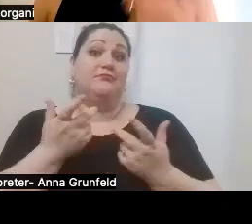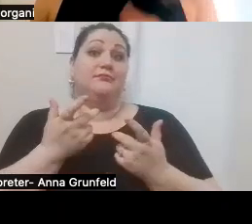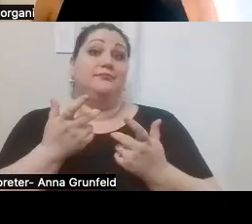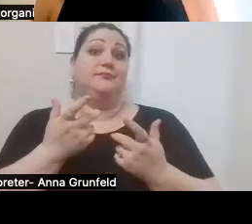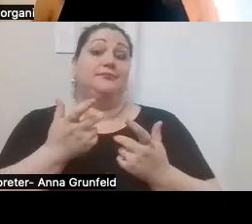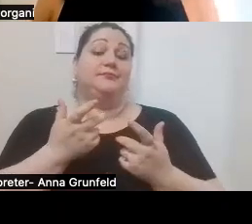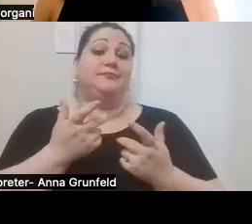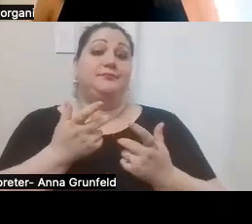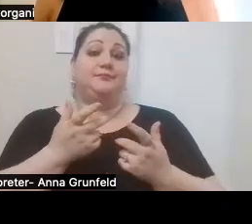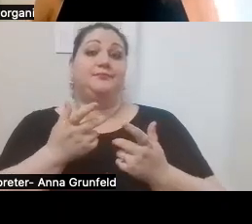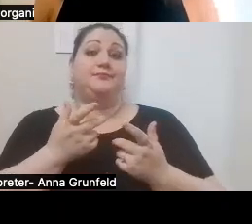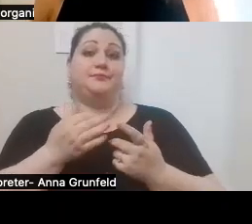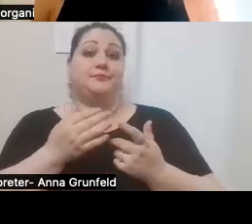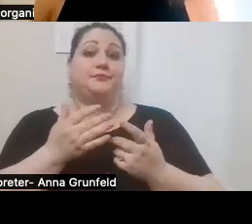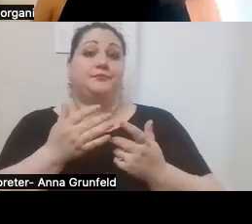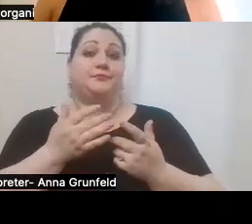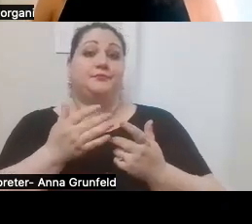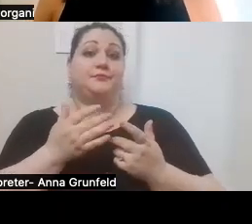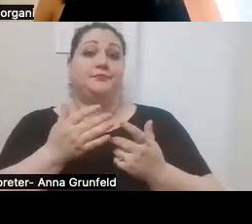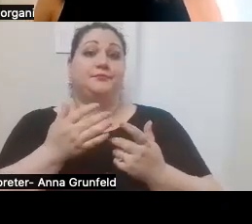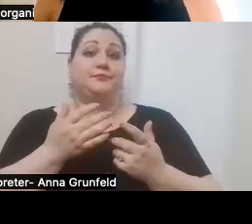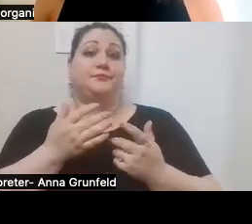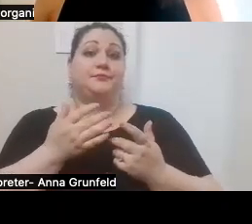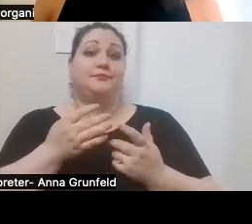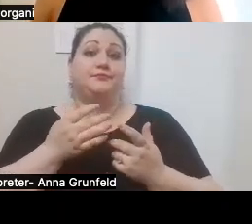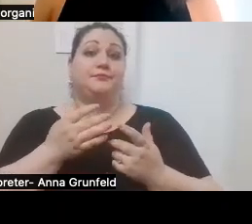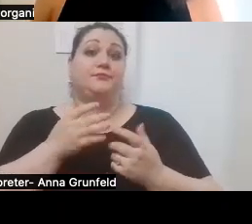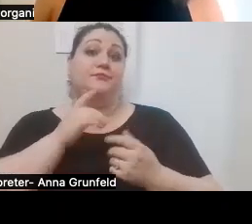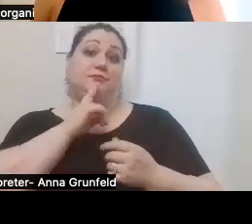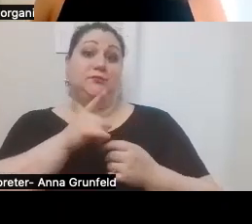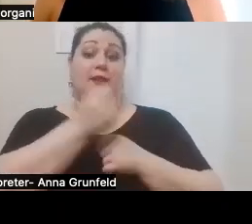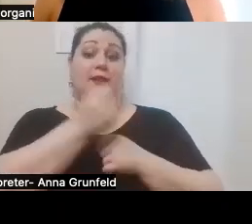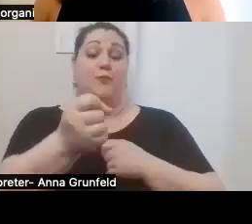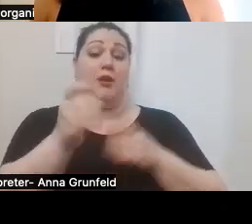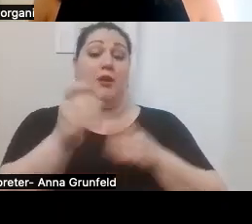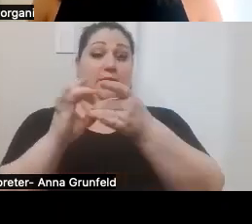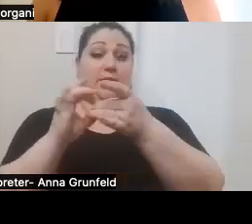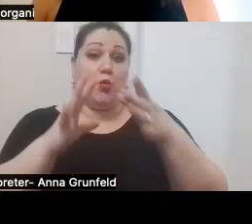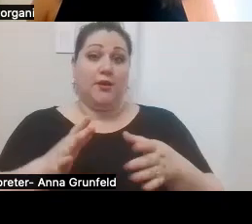They will be the experts in practicum settings and the experts in what the requirements maybe.